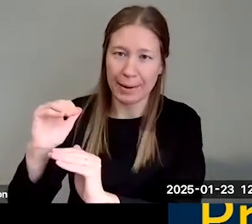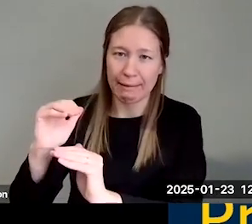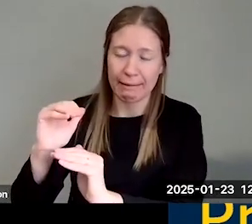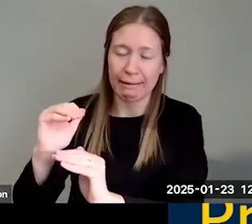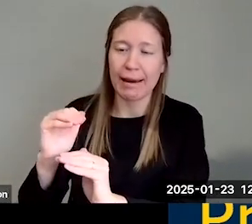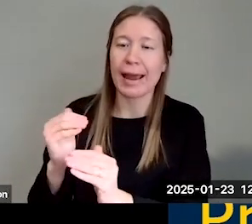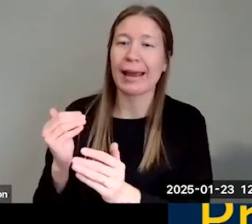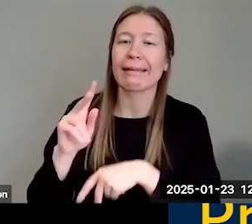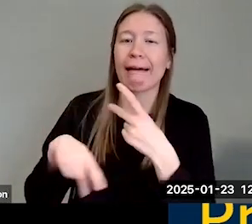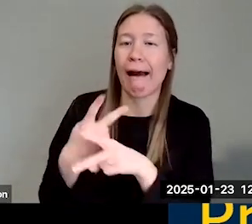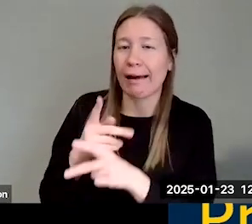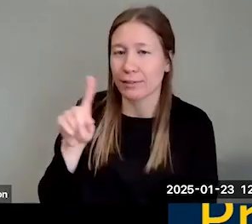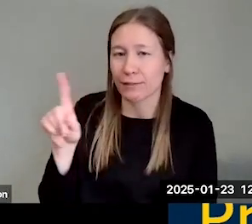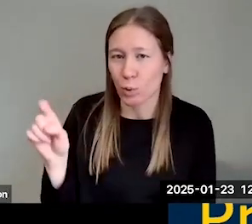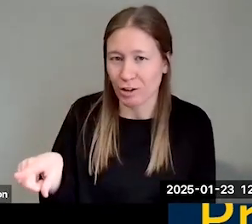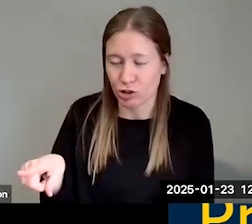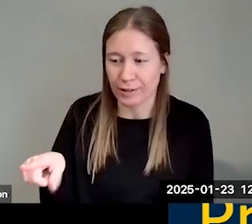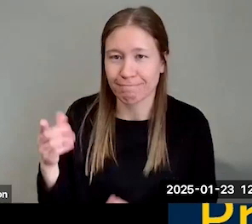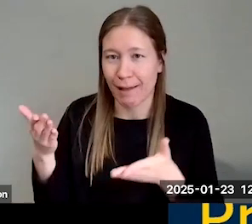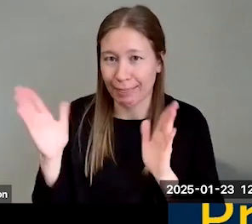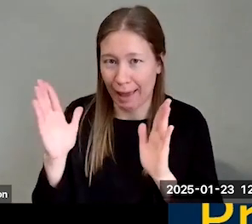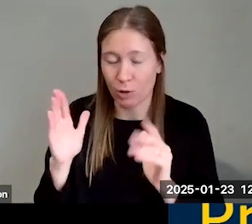to ensure that they are providing equal access